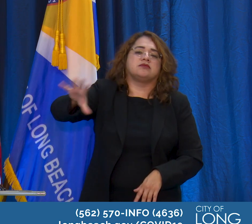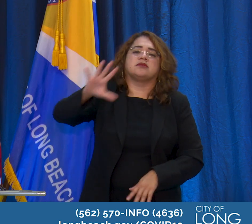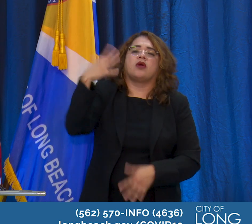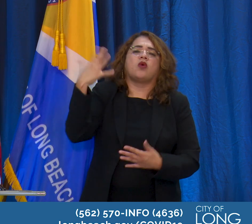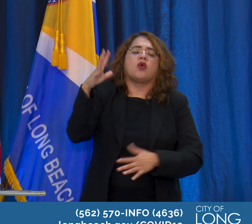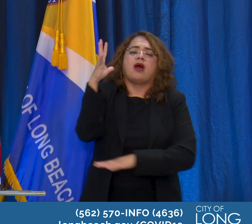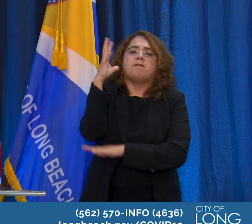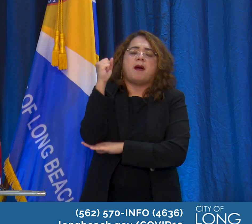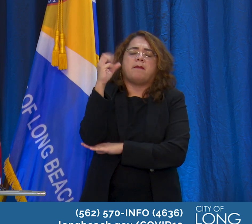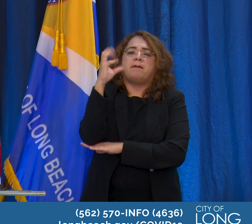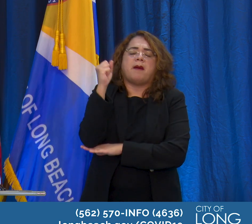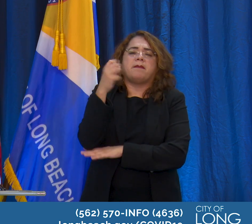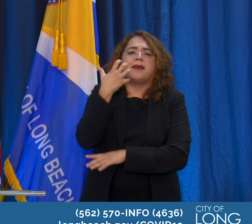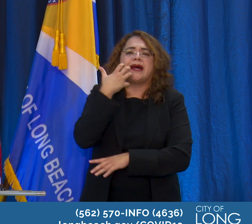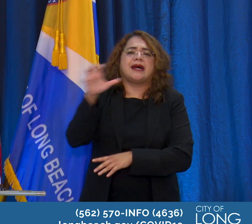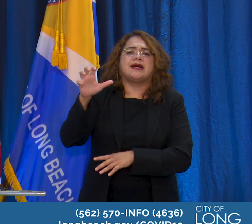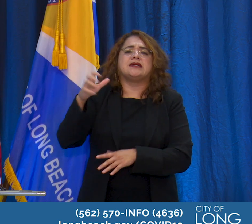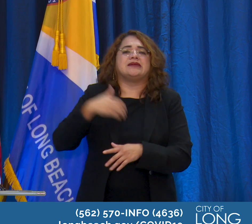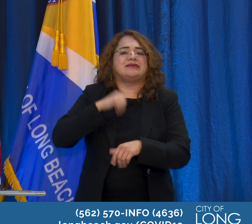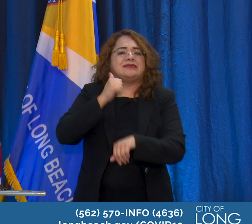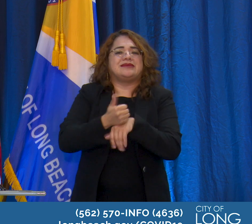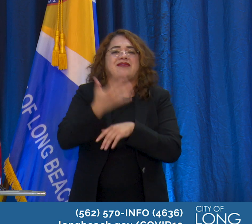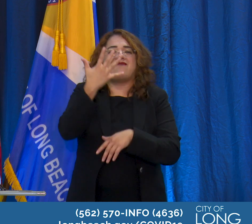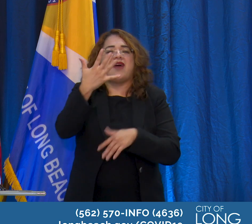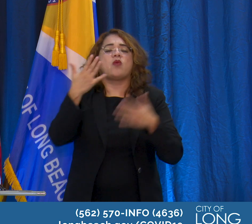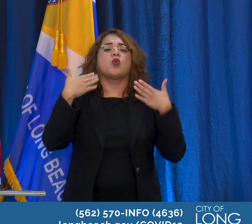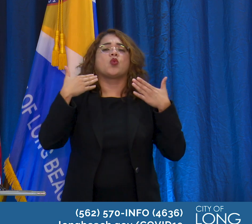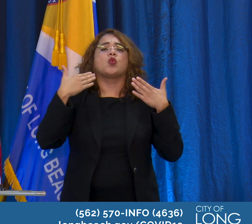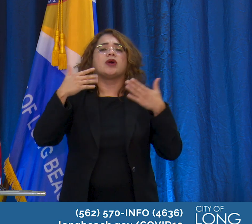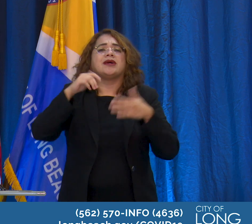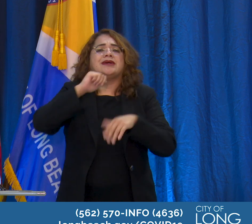We're activating 5 air conditioned cooling centers throughout Long Beach on Saturday